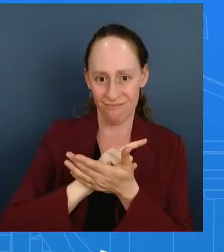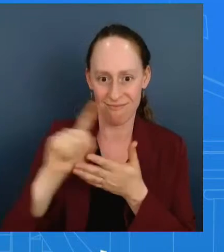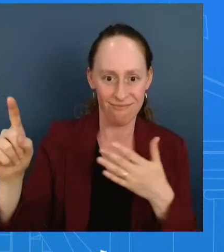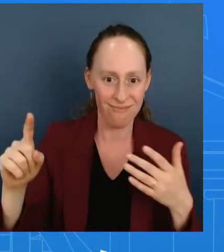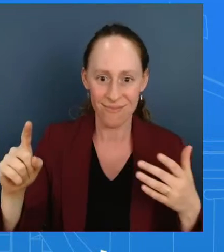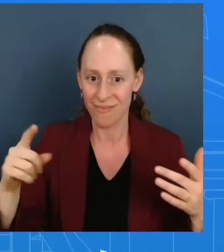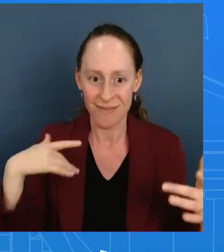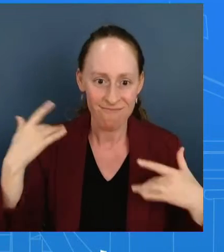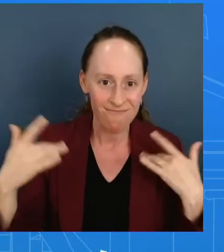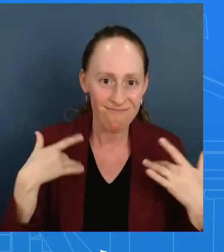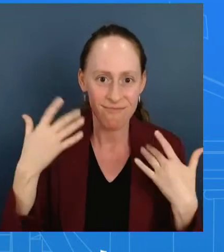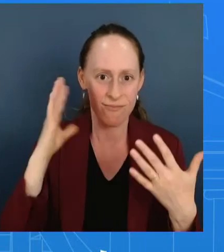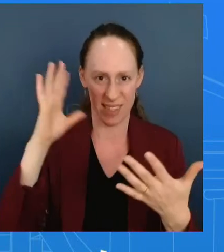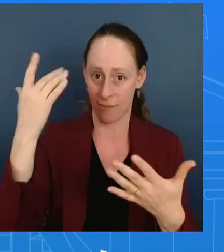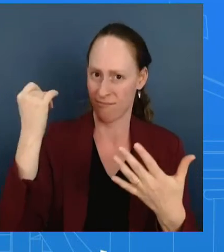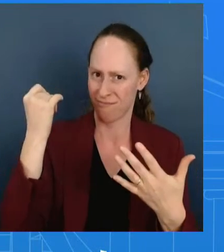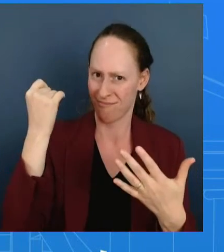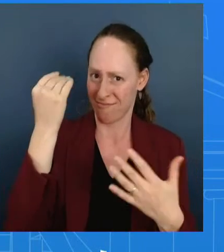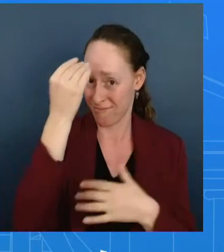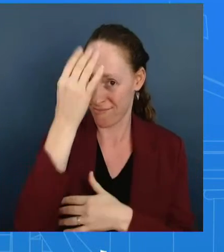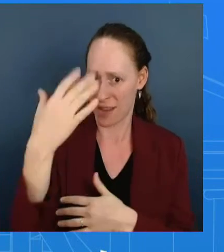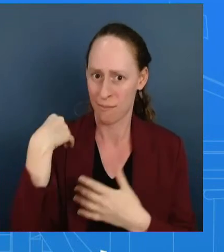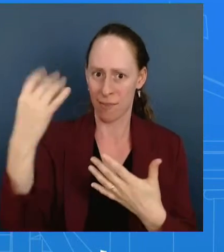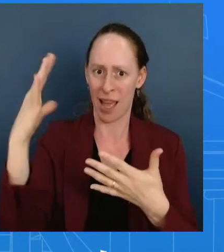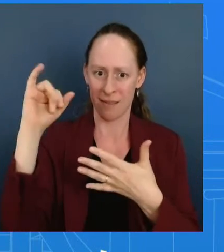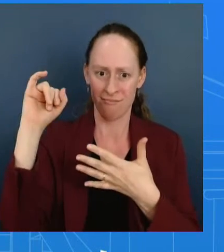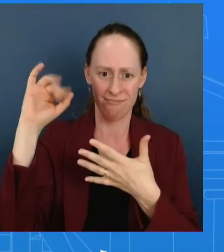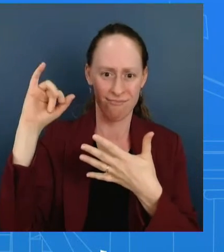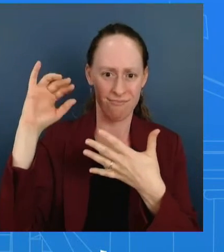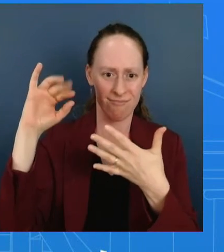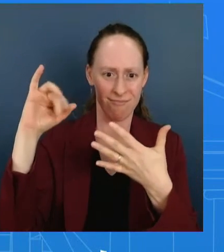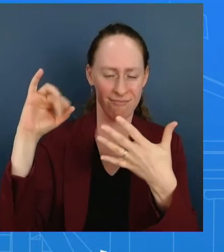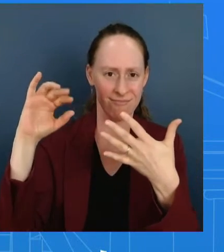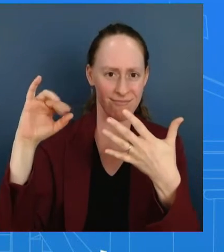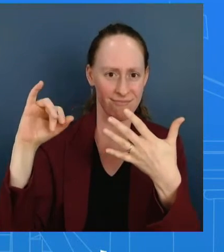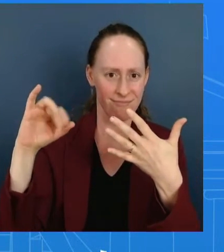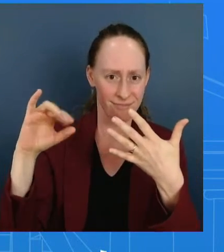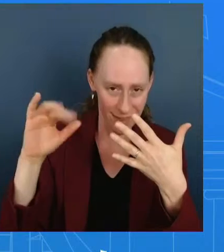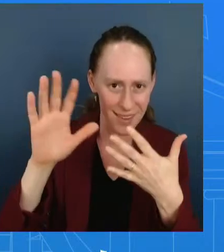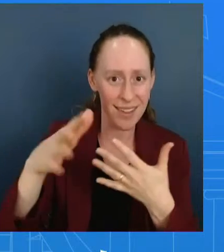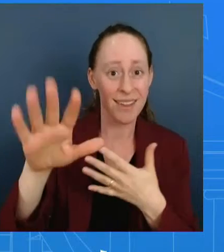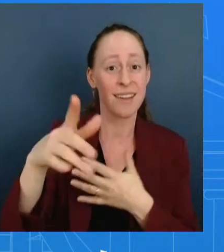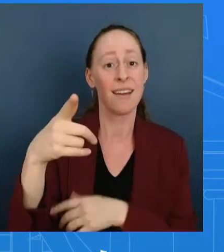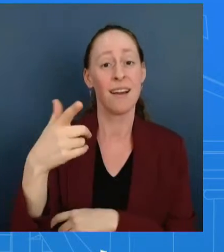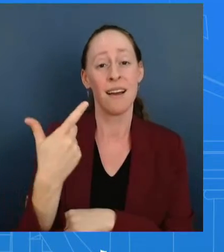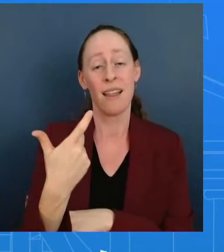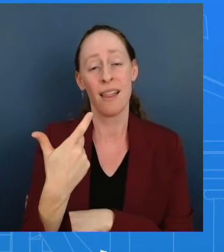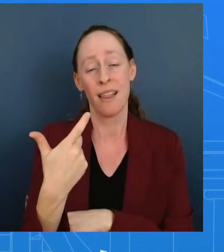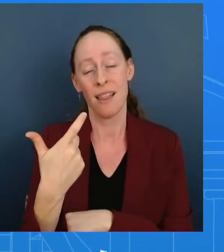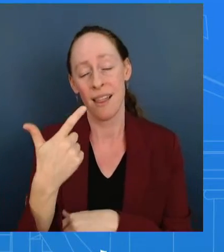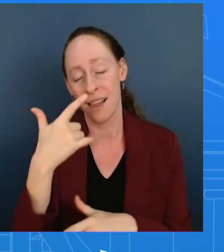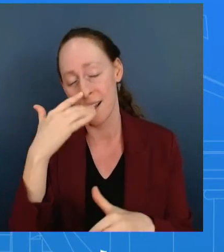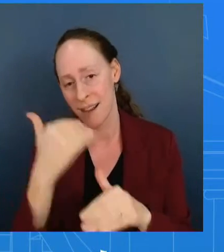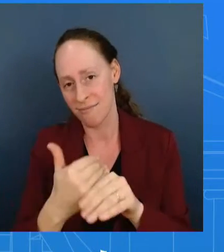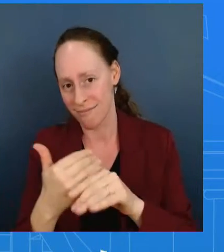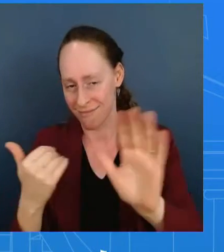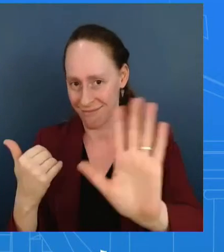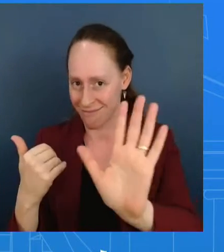Just warning you all. No falling asleep, please. Okay. So, we've gotten more strong economic news in recent days.